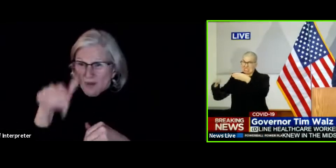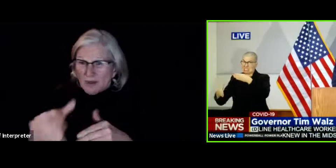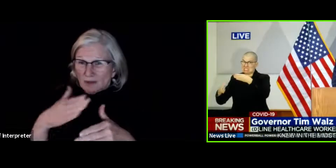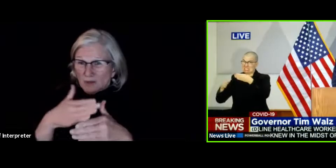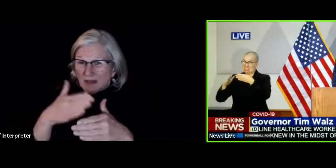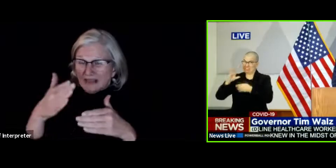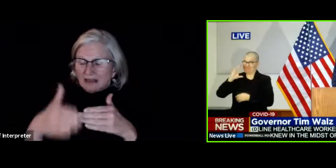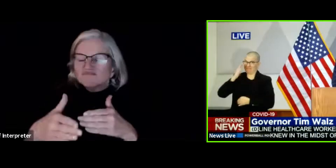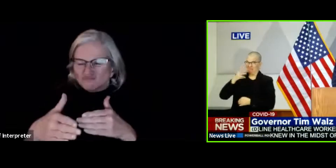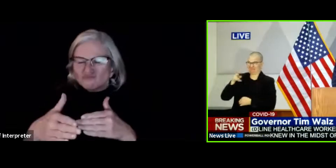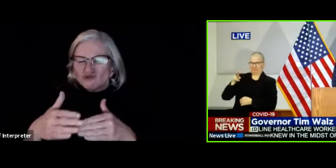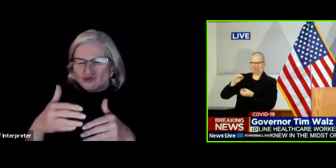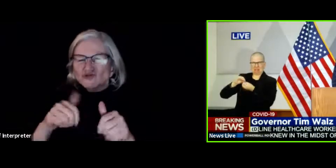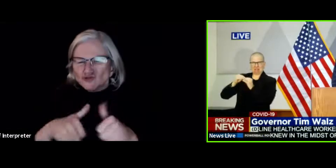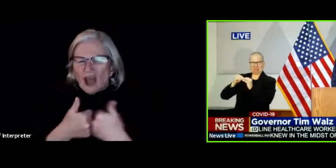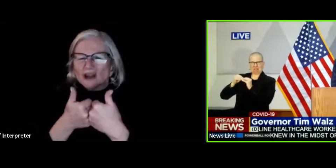I WANT TO, AGAIN, COMMISSIONER MALCOLM GOES A REALLY